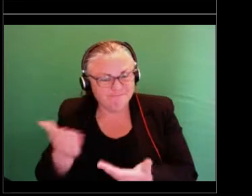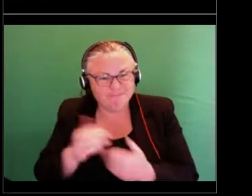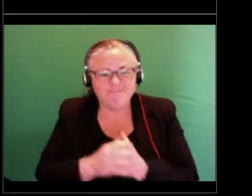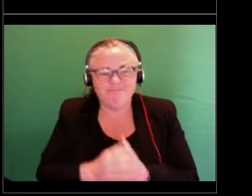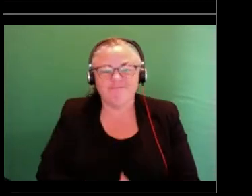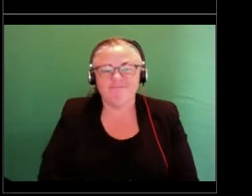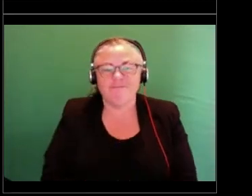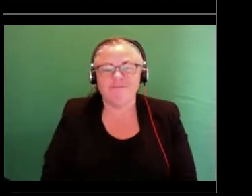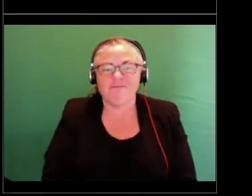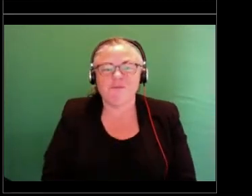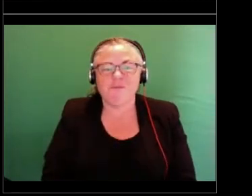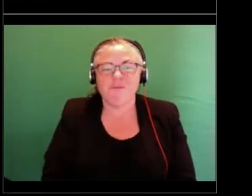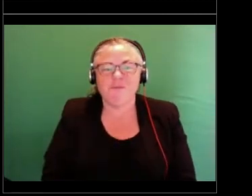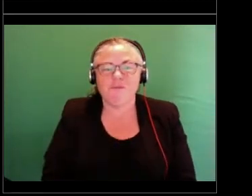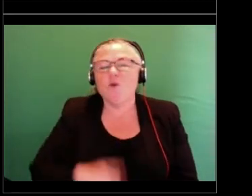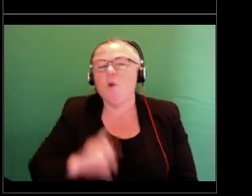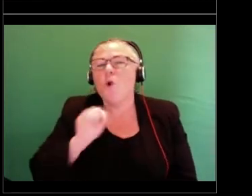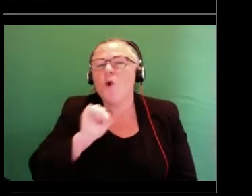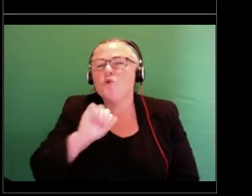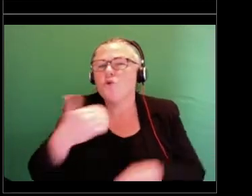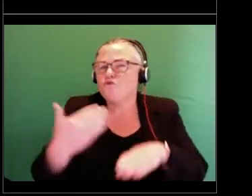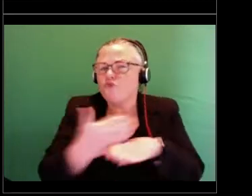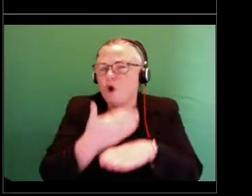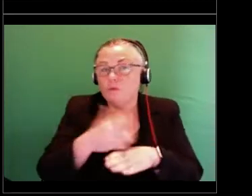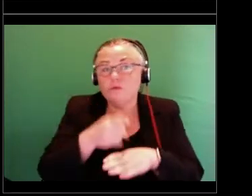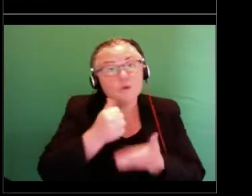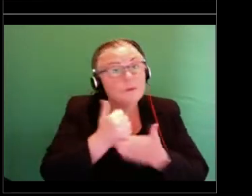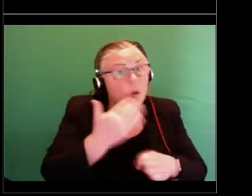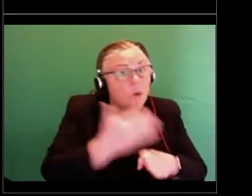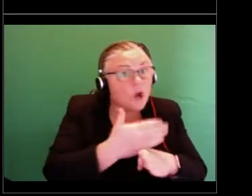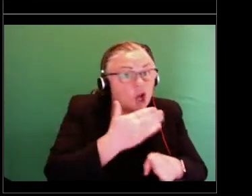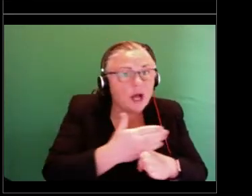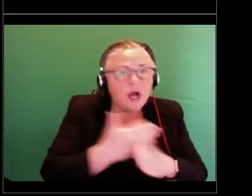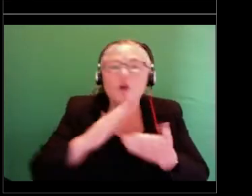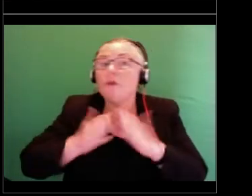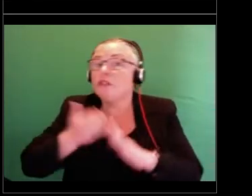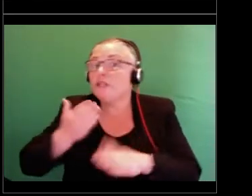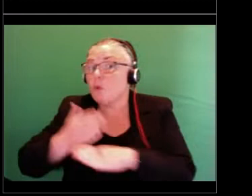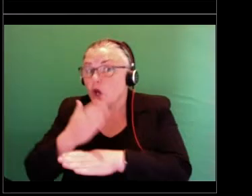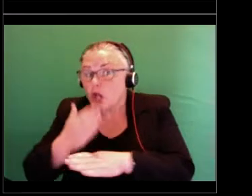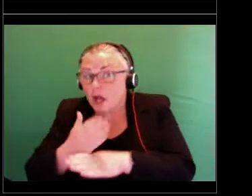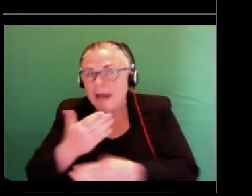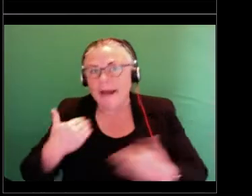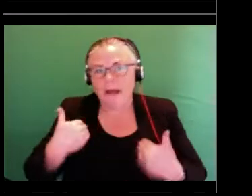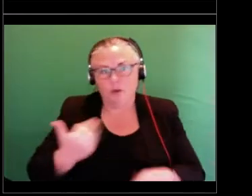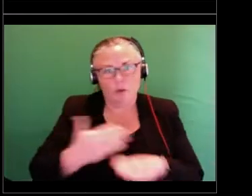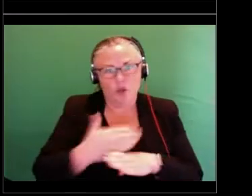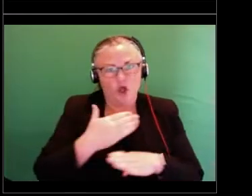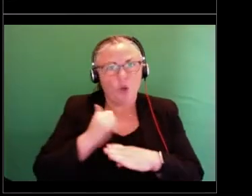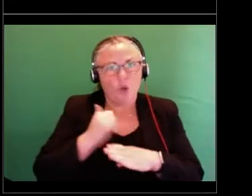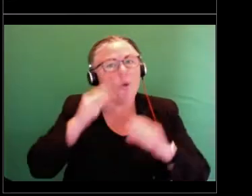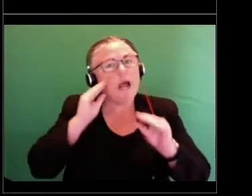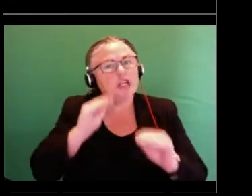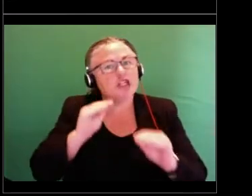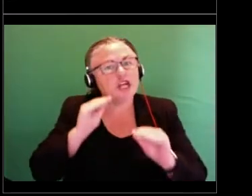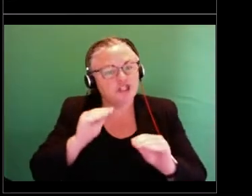We will be talking about how FASS can help your clients, especially clients that have